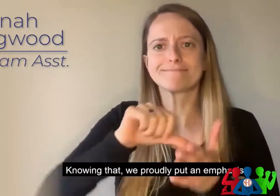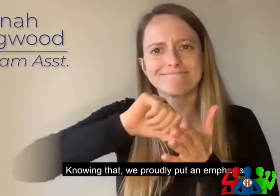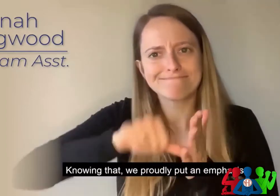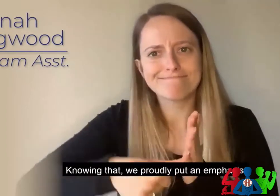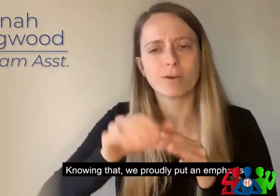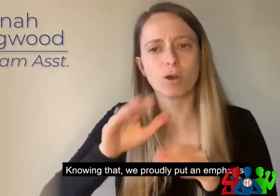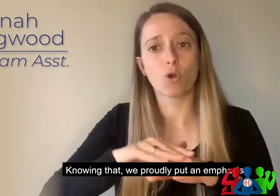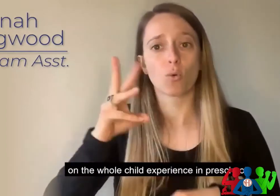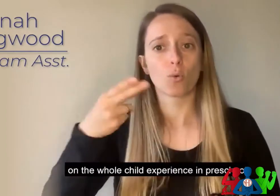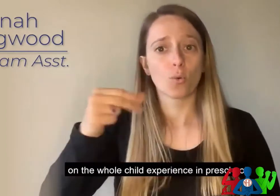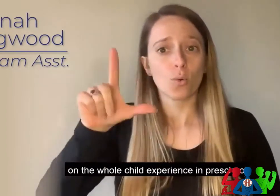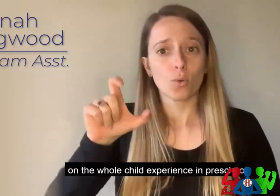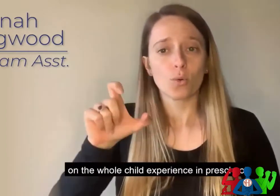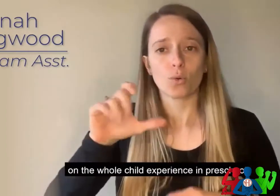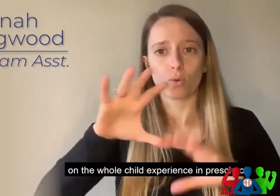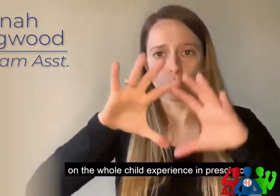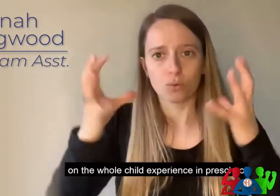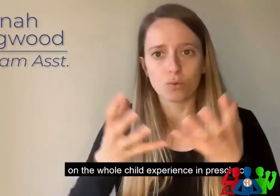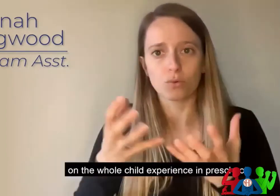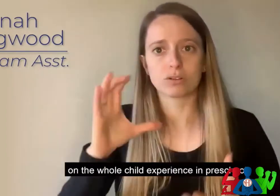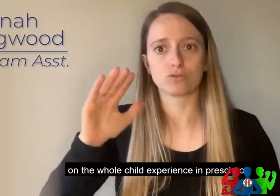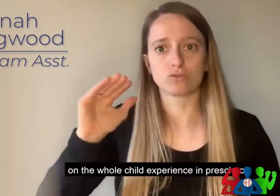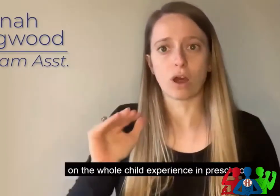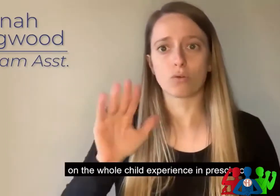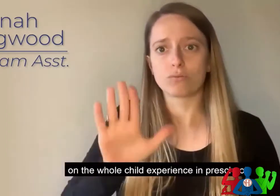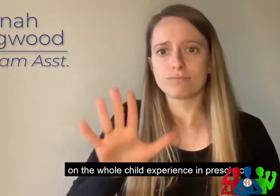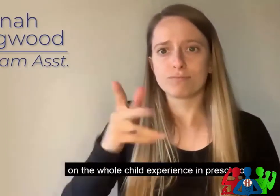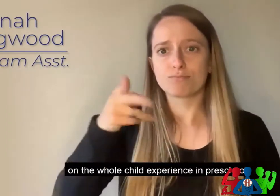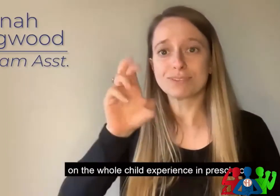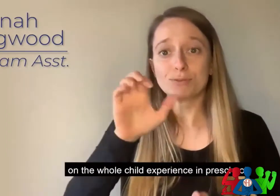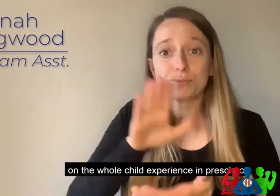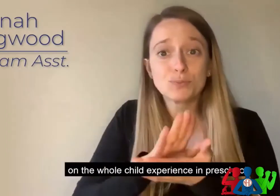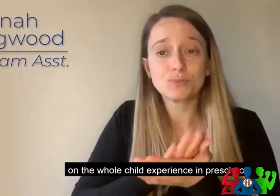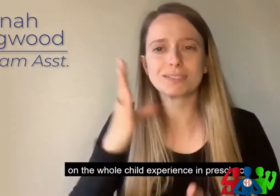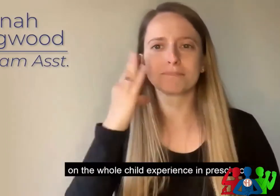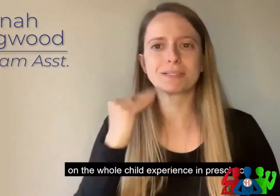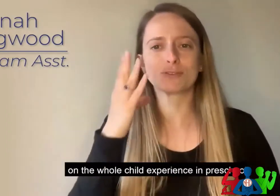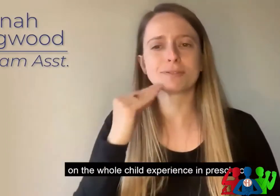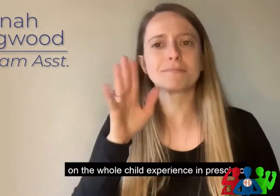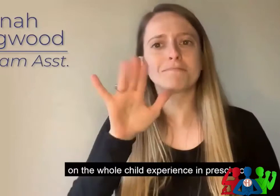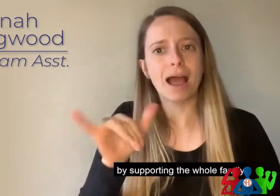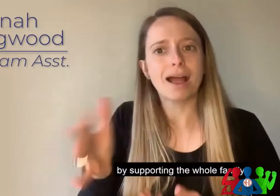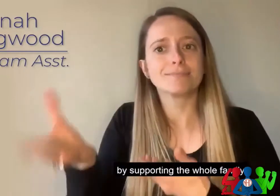Knowing that, we proudly emphasize the whole child experience in preschool